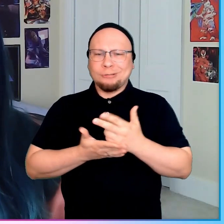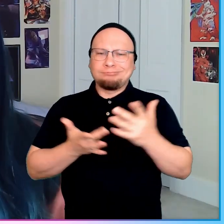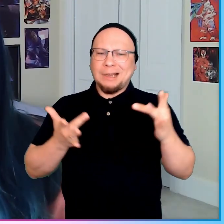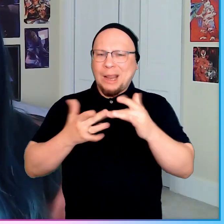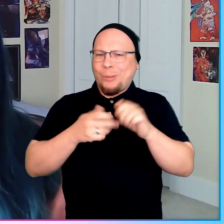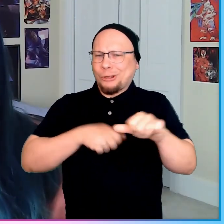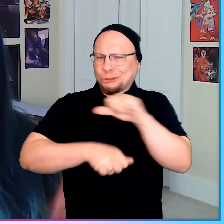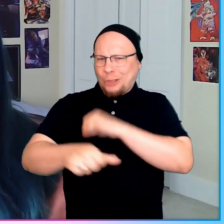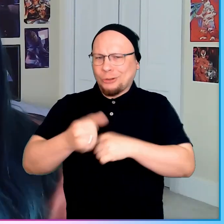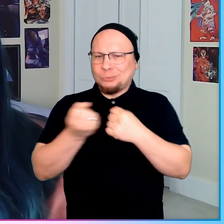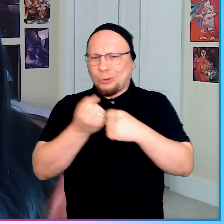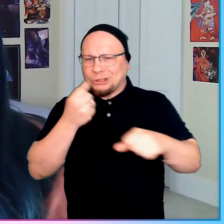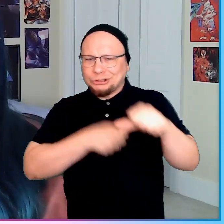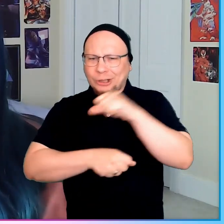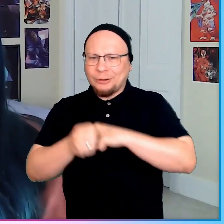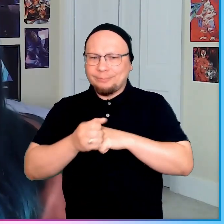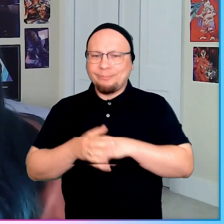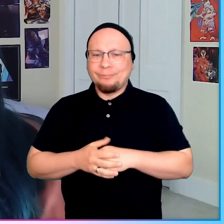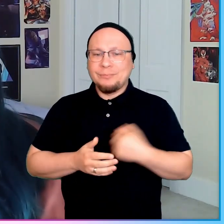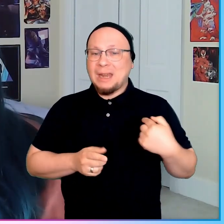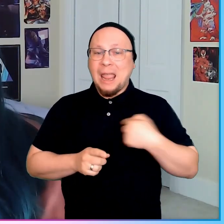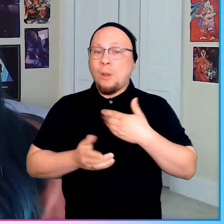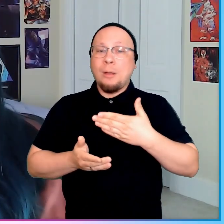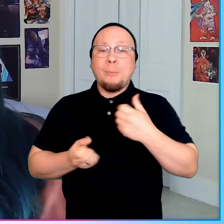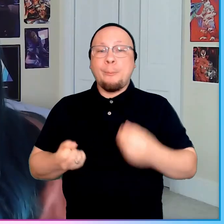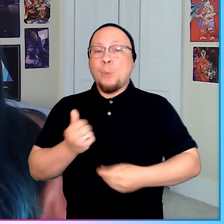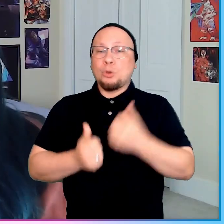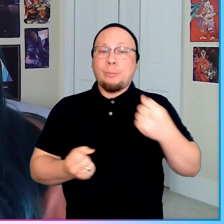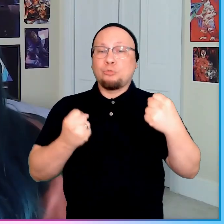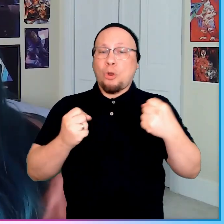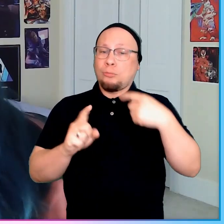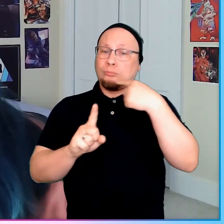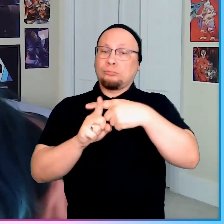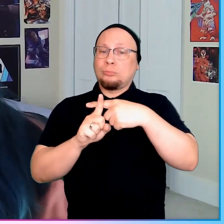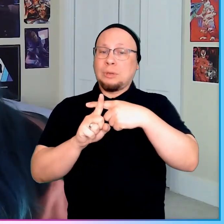Our greatest strength is sharing the knowledge we gain with each other,